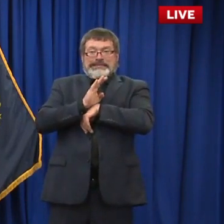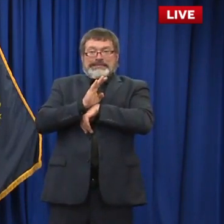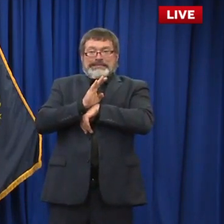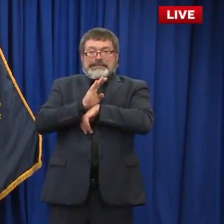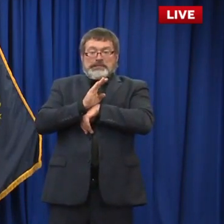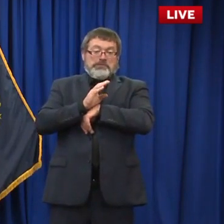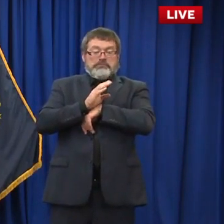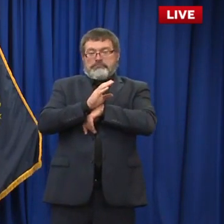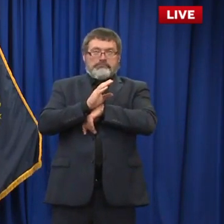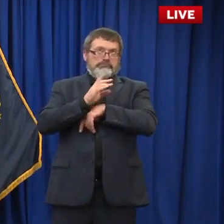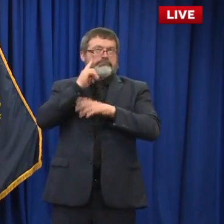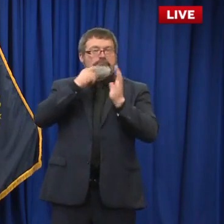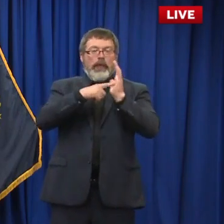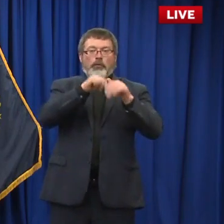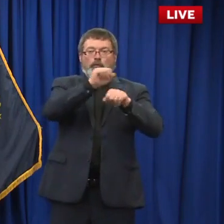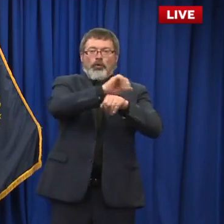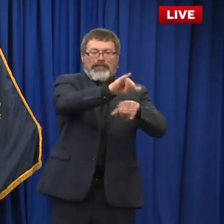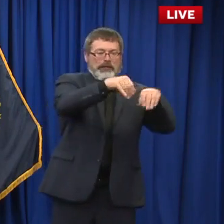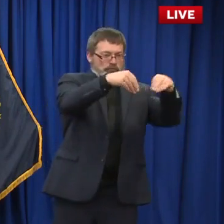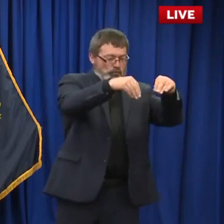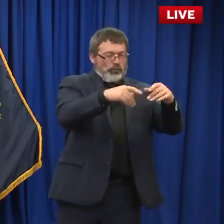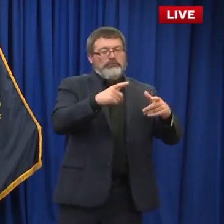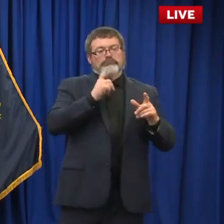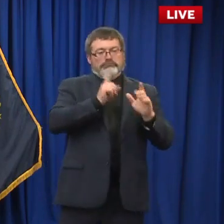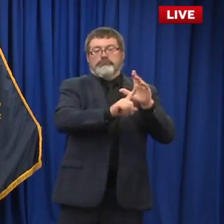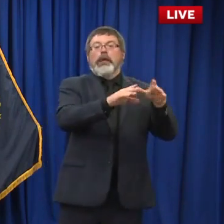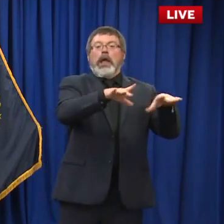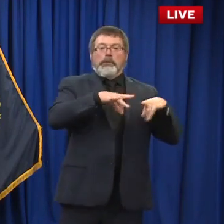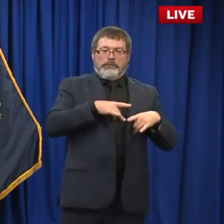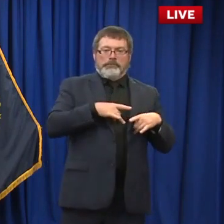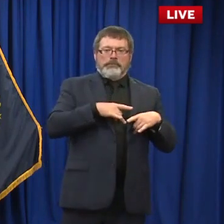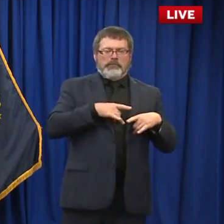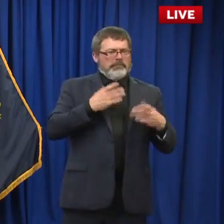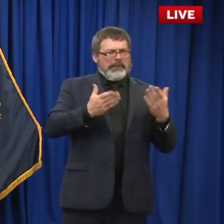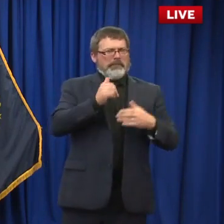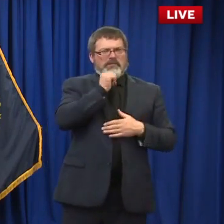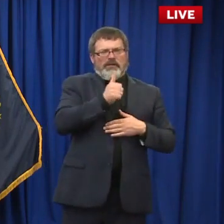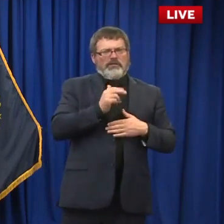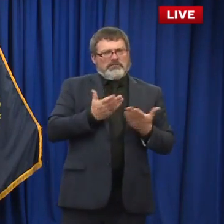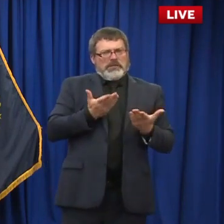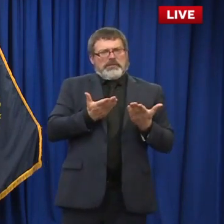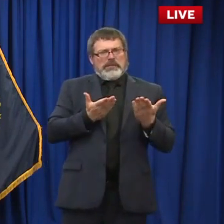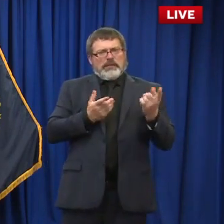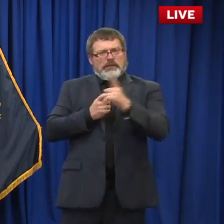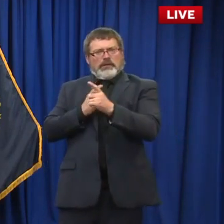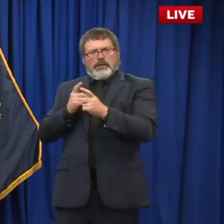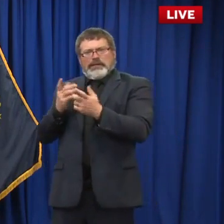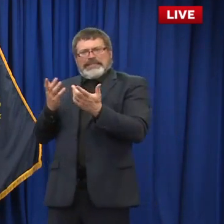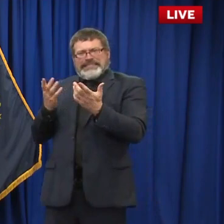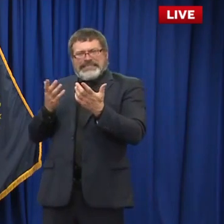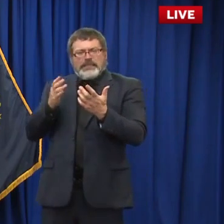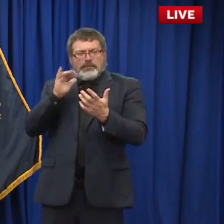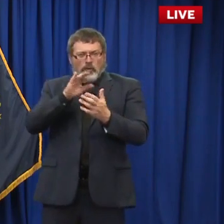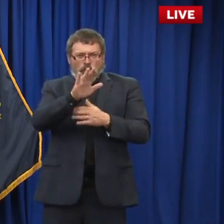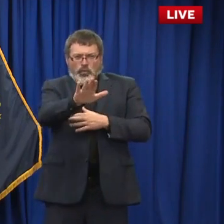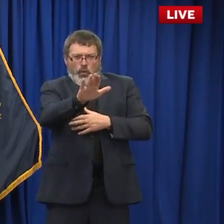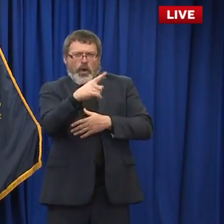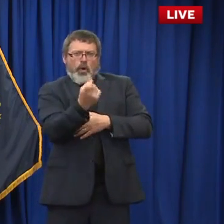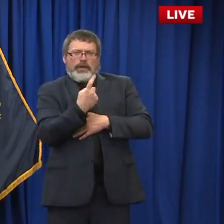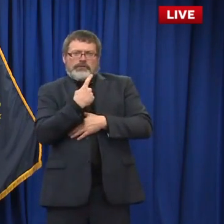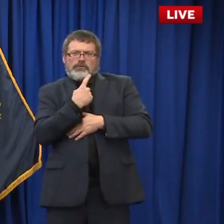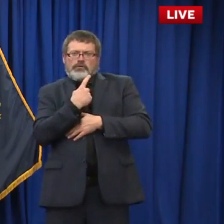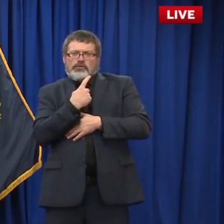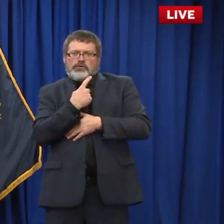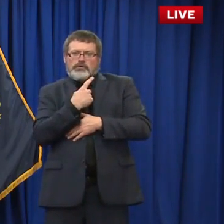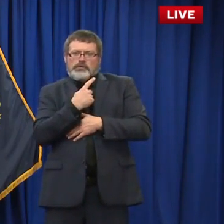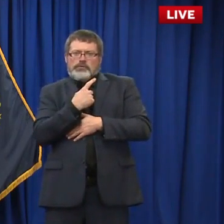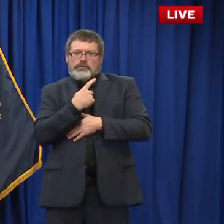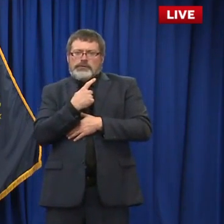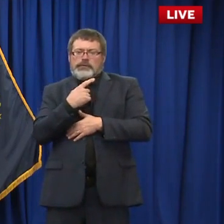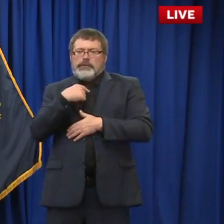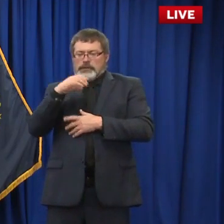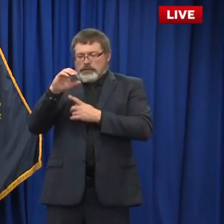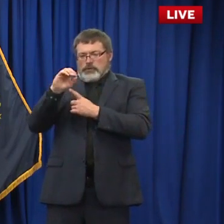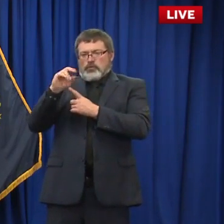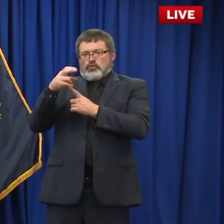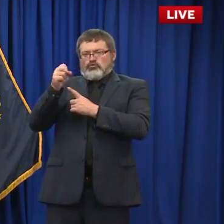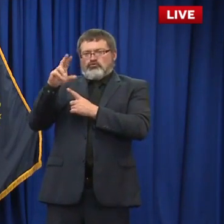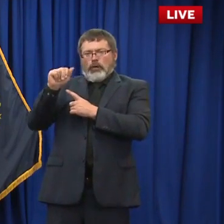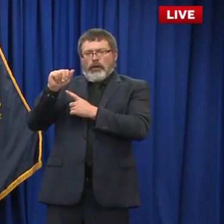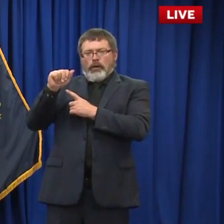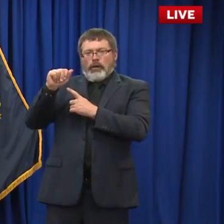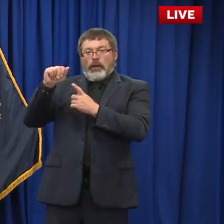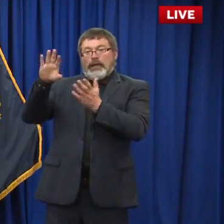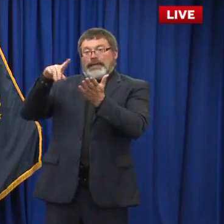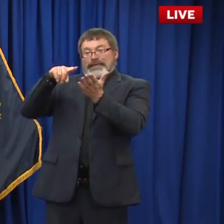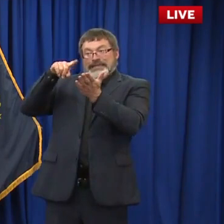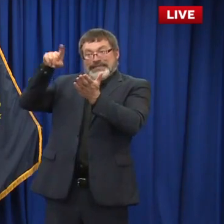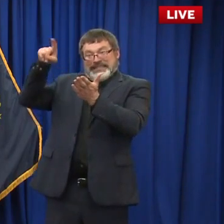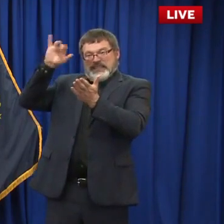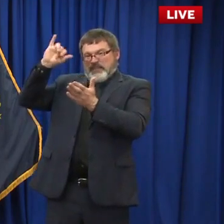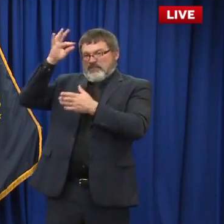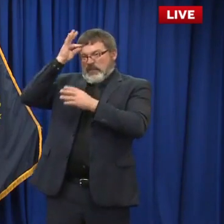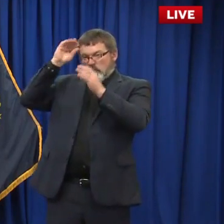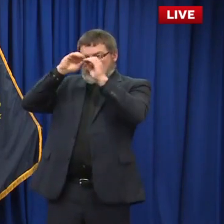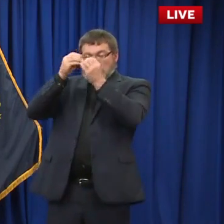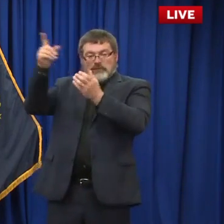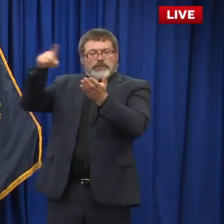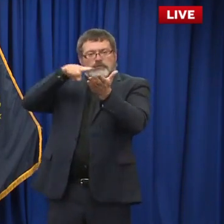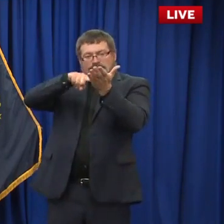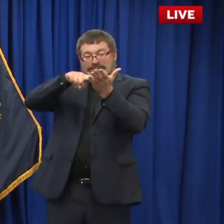AN EMPLOYEE OF A RETAIL STORE, THAT I CONTRACTED COVID AT THAT RETAIL STORE, SO YOU KNOW, A LOT OF THESE QUESTIONS CENTERED AROUND SOME OF THE INQUIRY FINAL REGULAR SEASON OSHA, RIGHT, AND